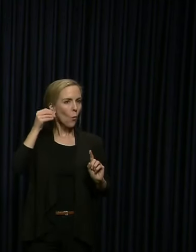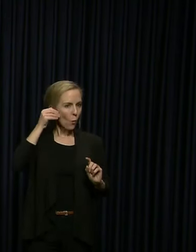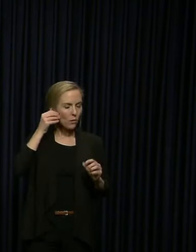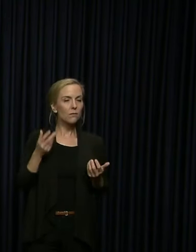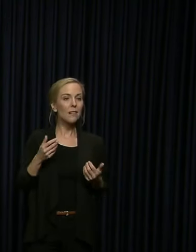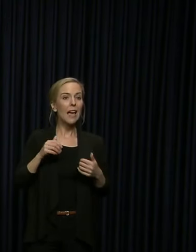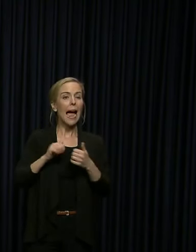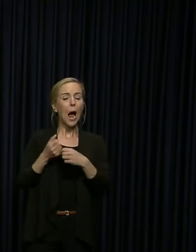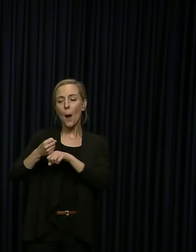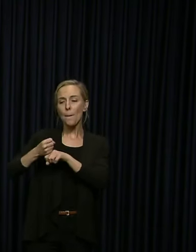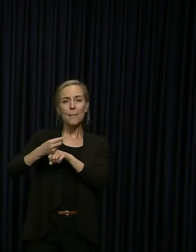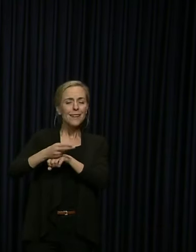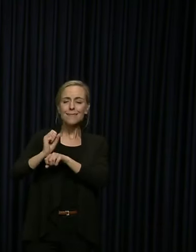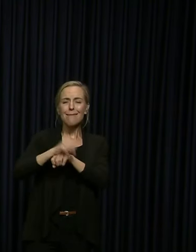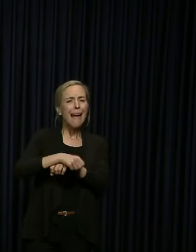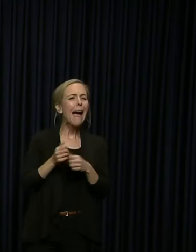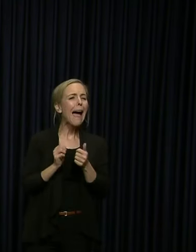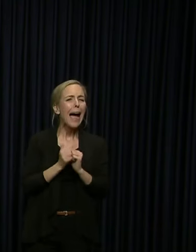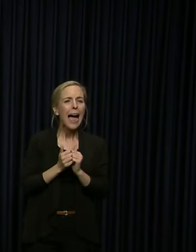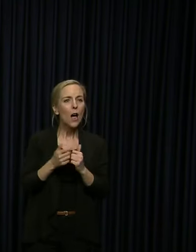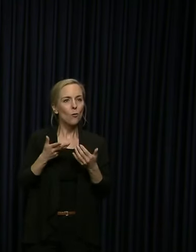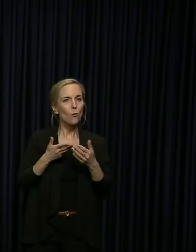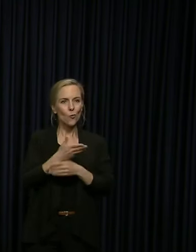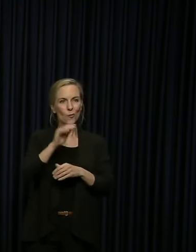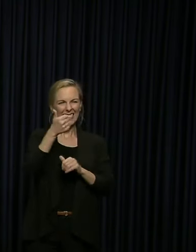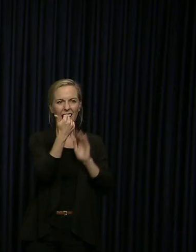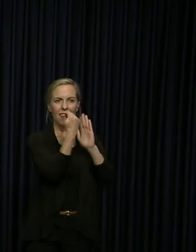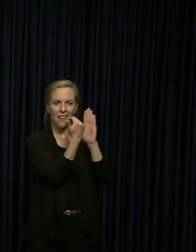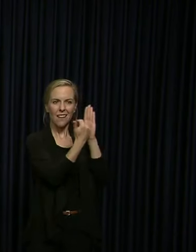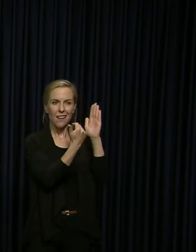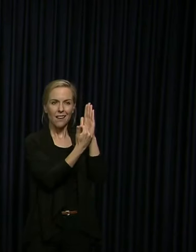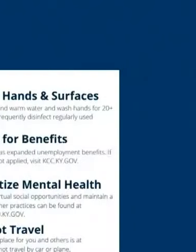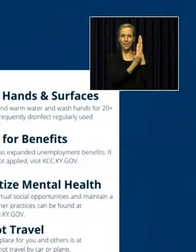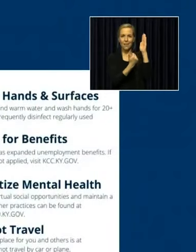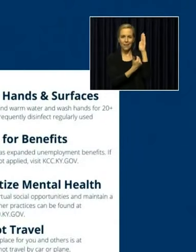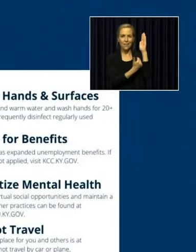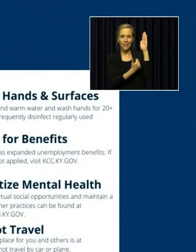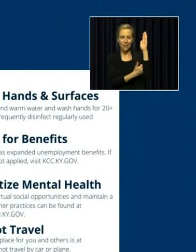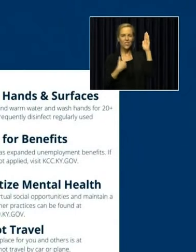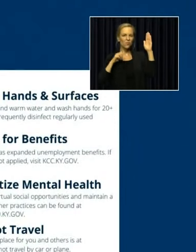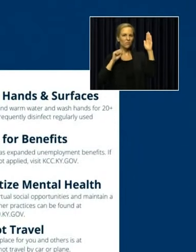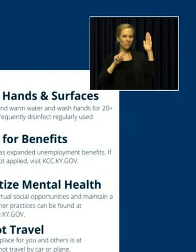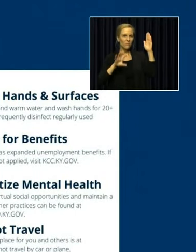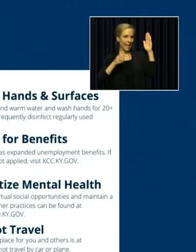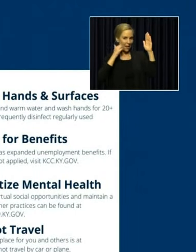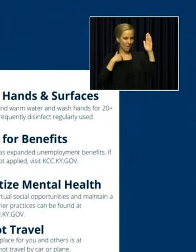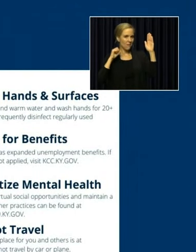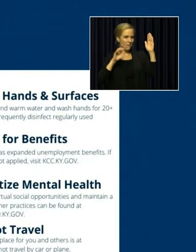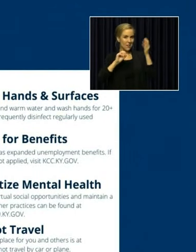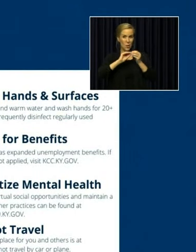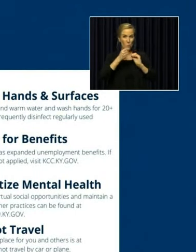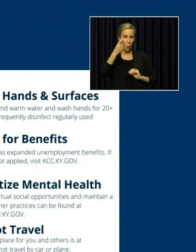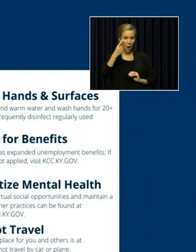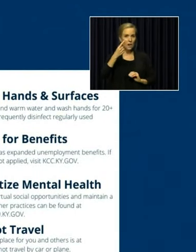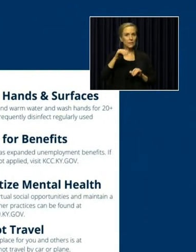GO BACK HOME. FIND ANOTHER WAY TO DO IT. MAKE GOOD DECISIONS THAT PROTECT YOURSELF FROM GETTING THE